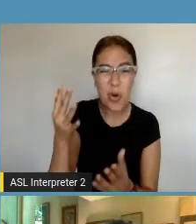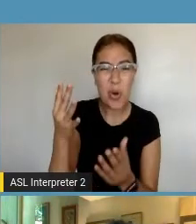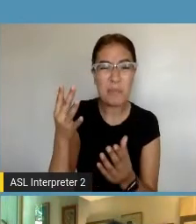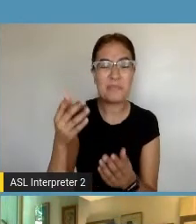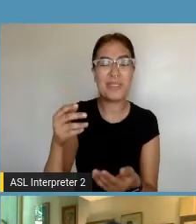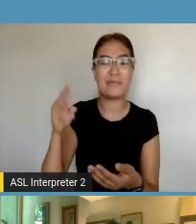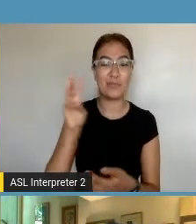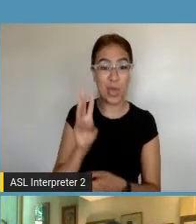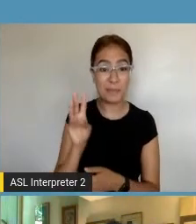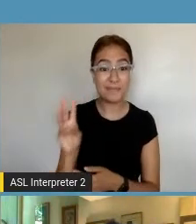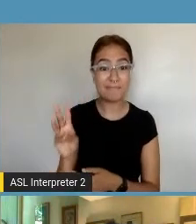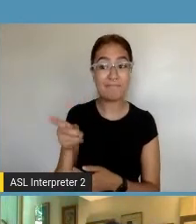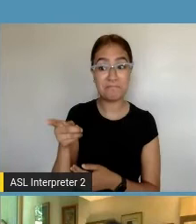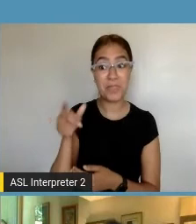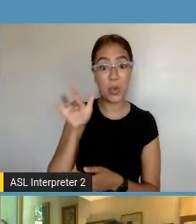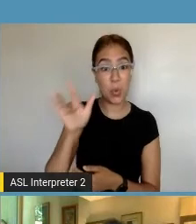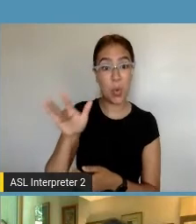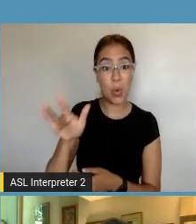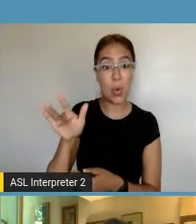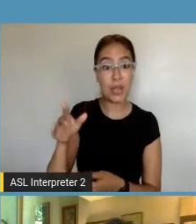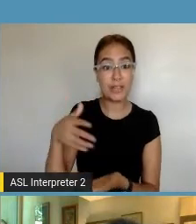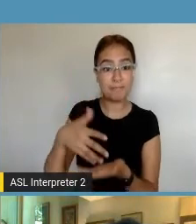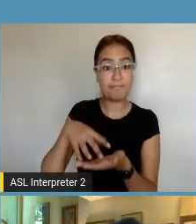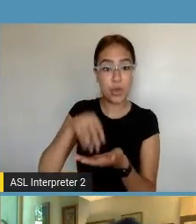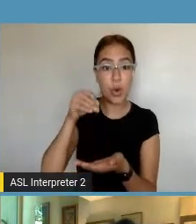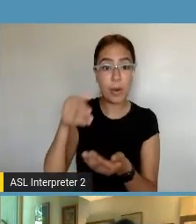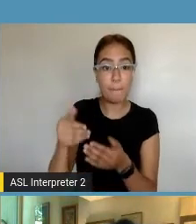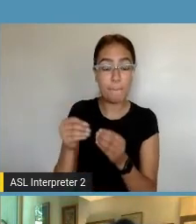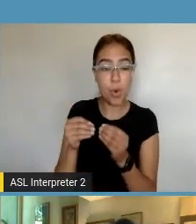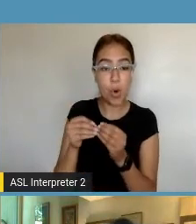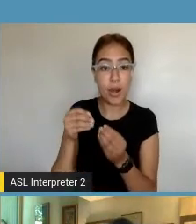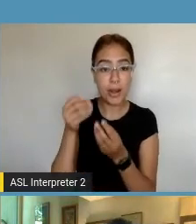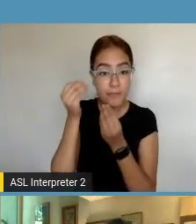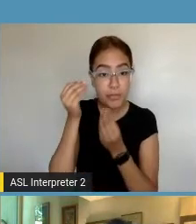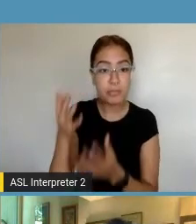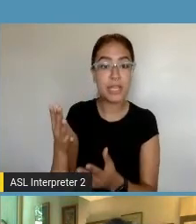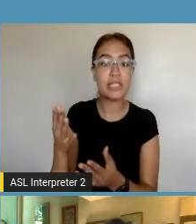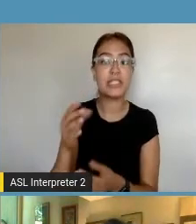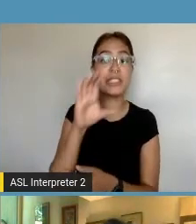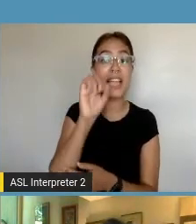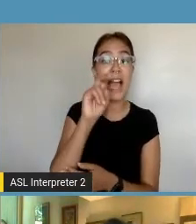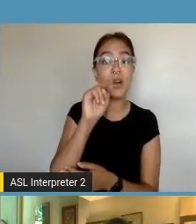the Canadian Heritage Information or, the Council of Libraries and Information Resources,